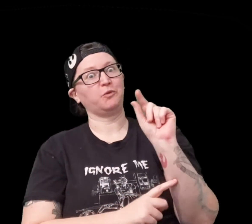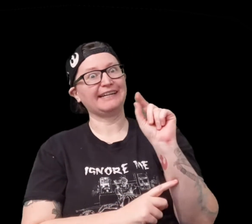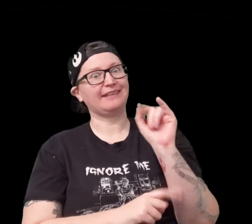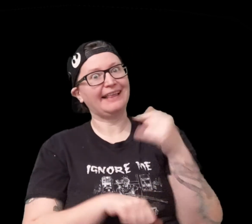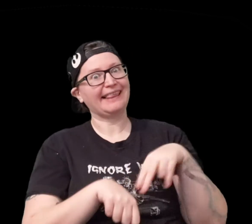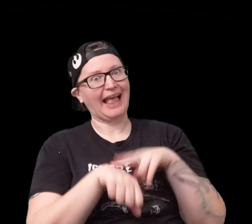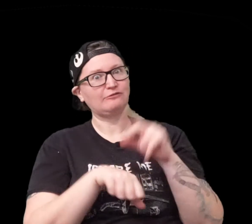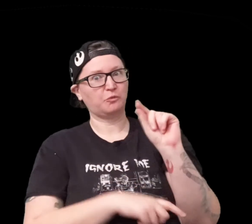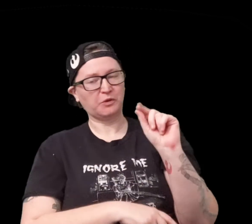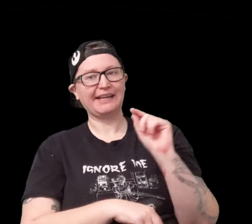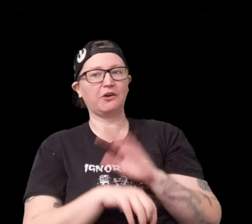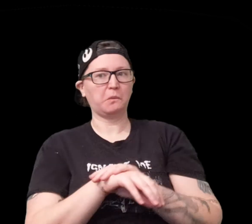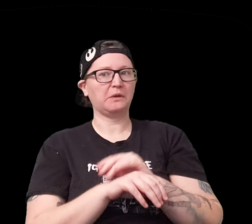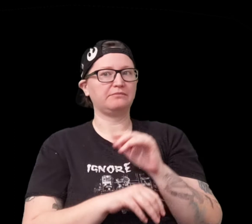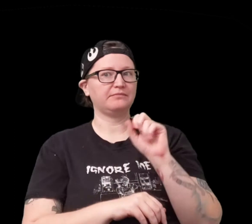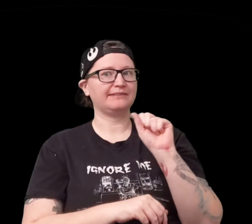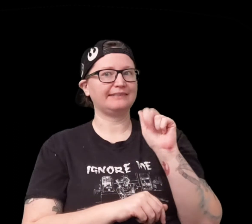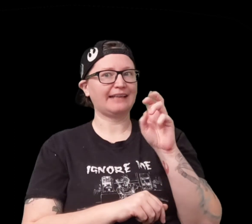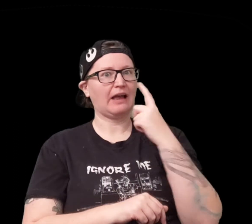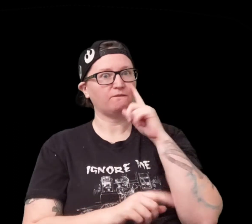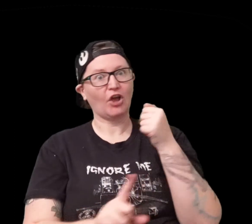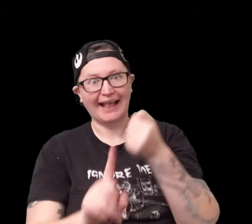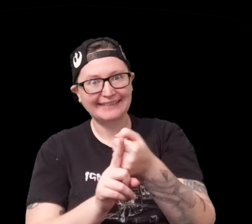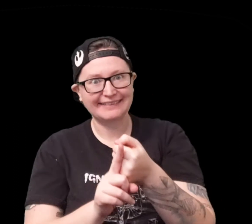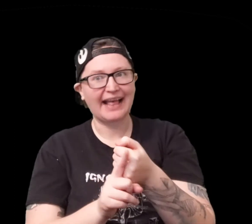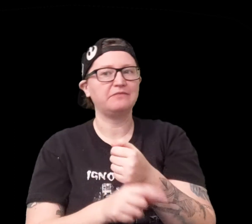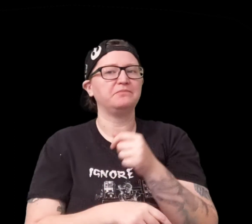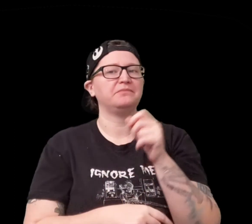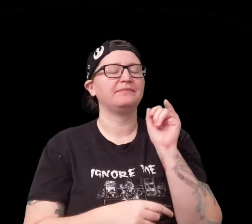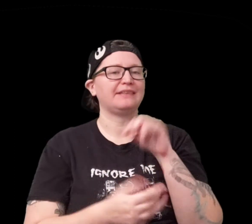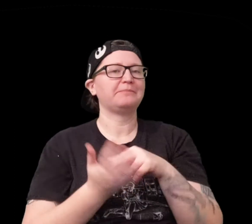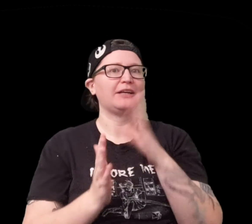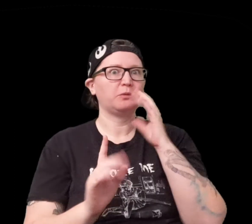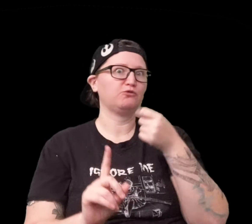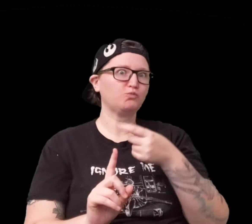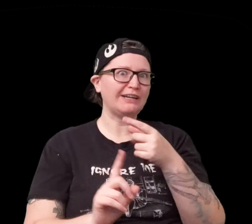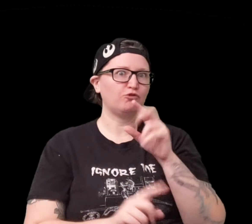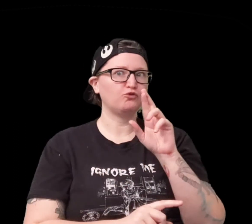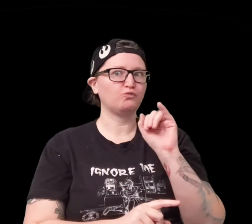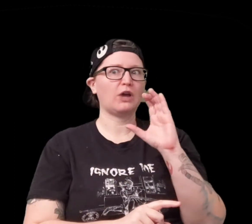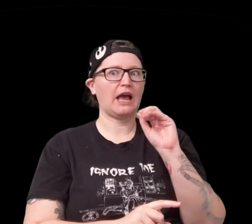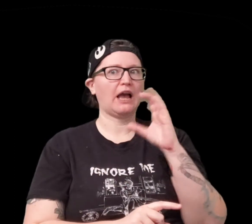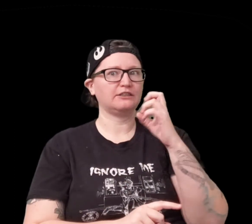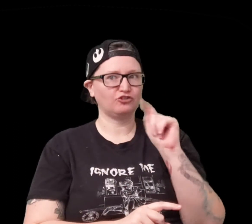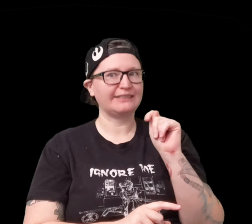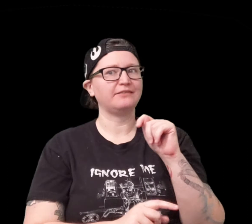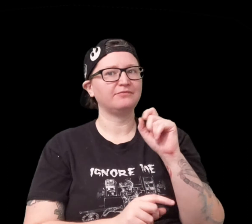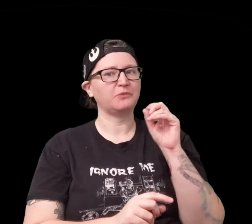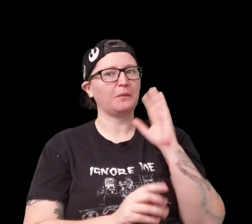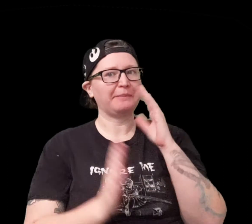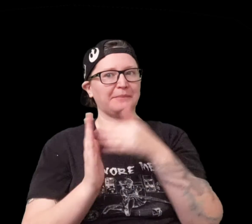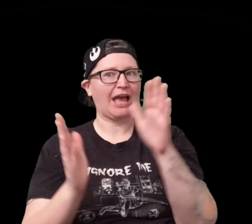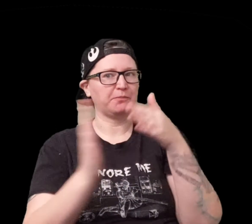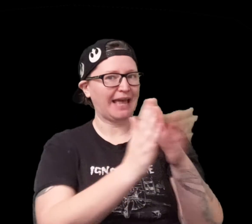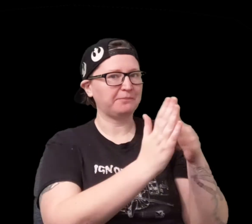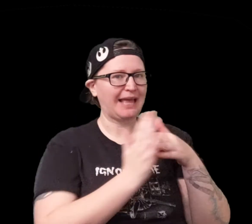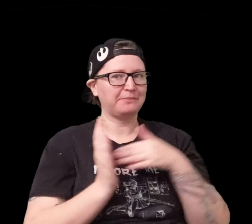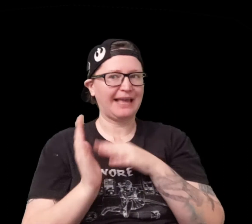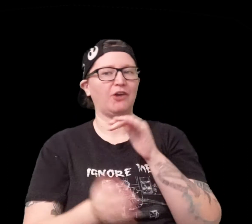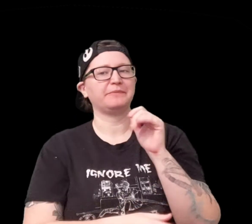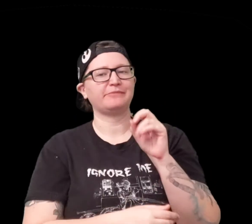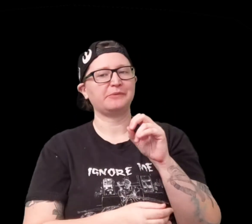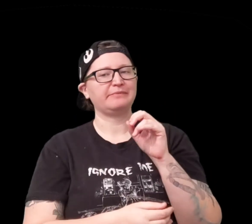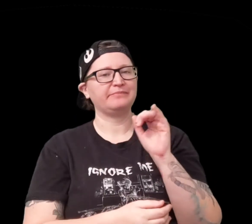if you roll a 20 like a natural 20 and it's on a hit then that means that you had a ricochet and